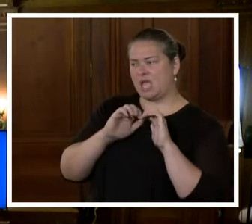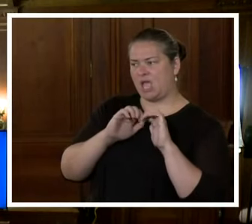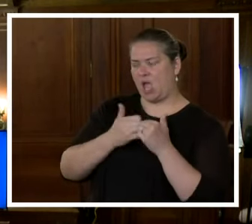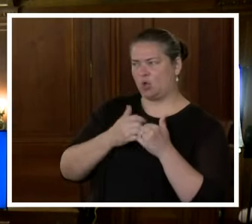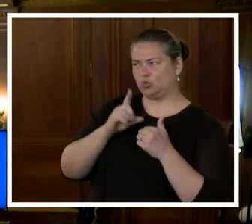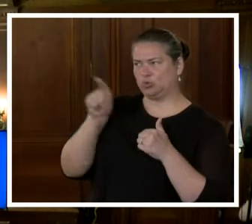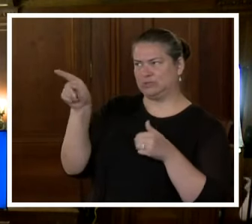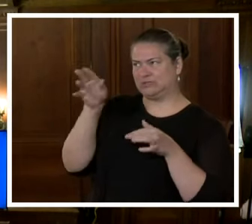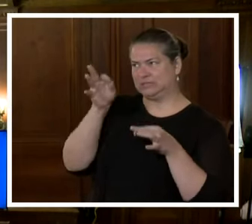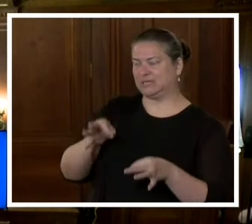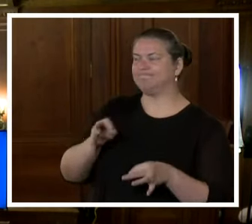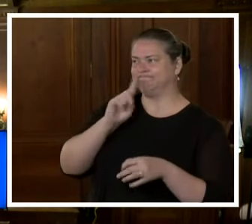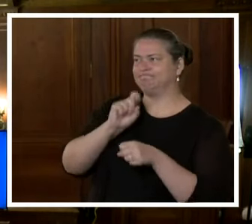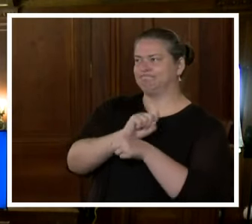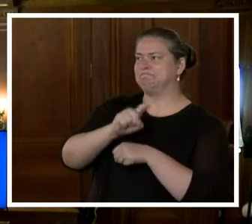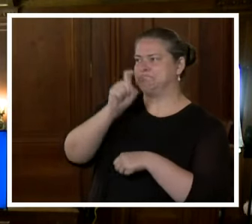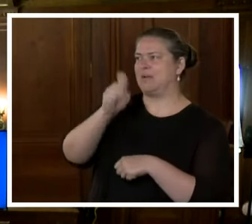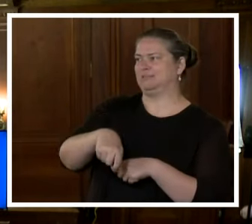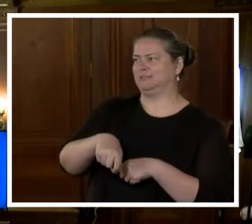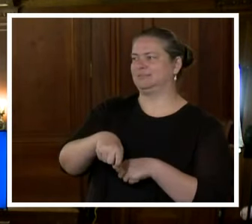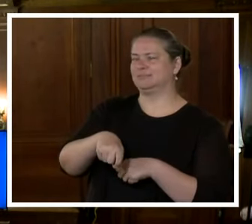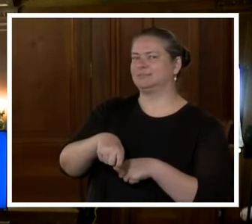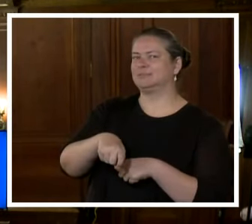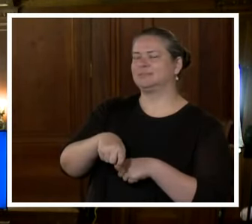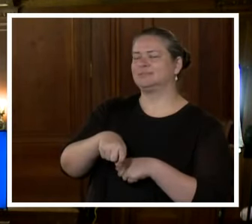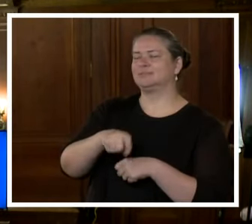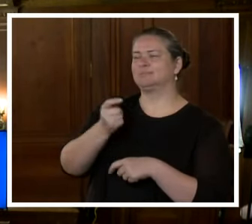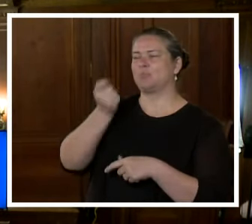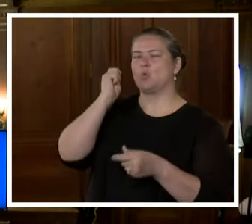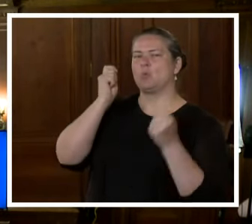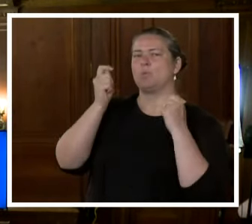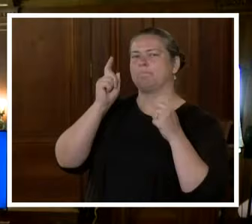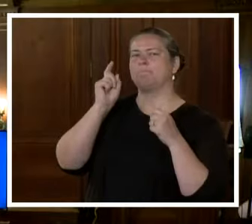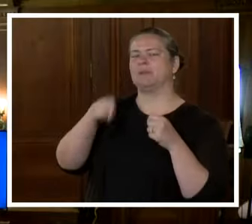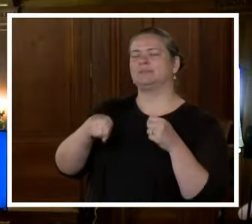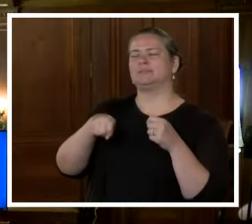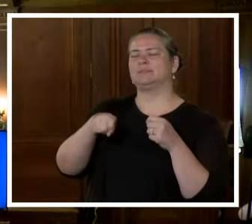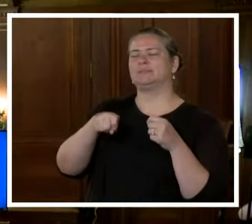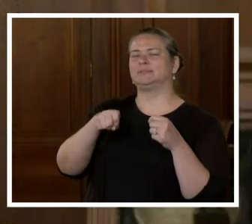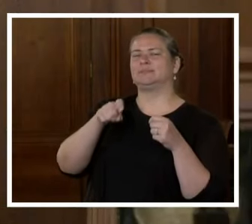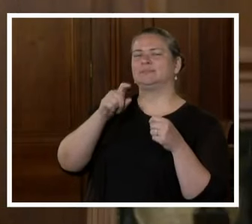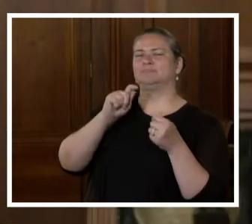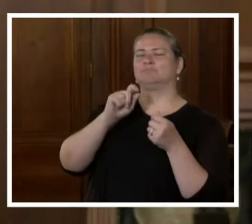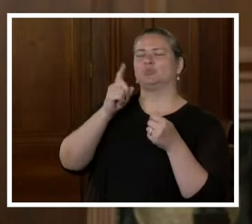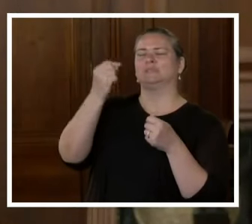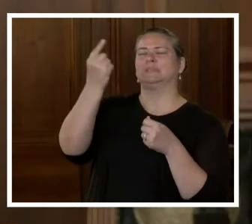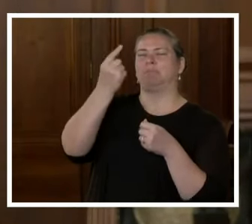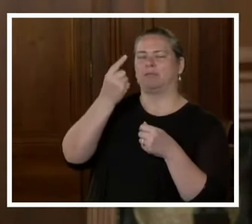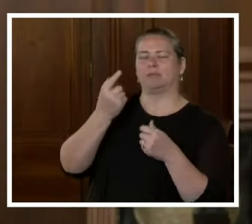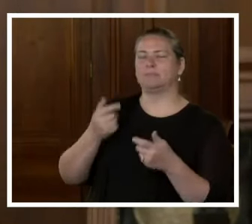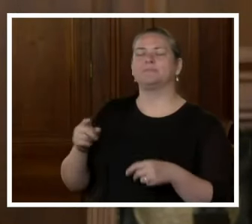TO PROTECT THEY ARE FELLOW HUMAN BEING AND SELF-ISOLATE THERE IS AN OPPORTUNITY TO DEAL WITH A SPIKE IN CASES THAT DON'T LEAD